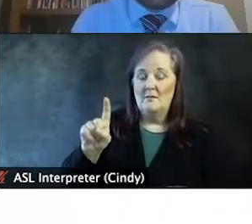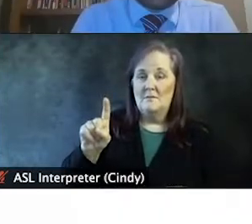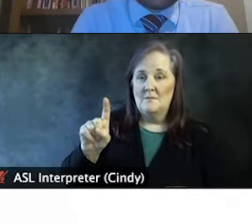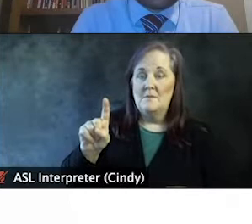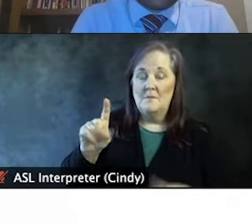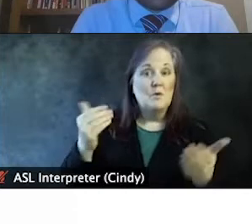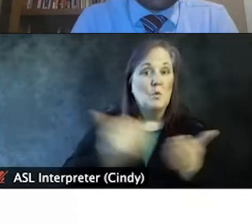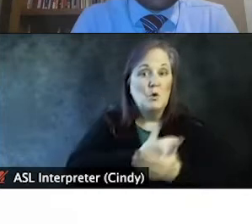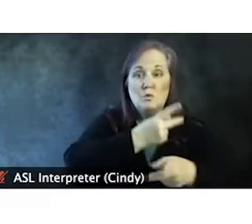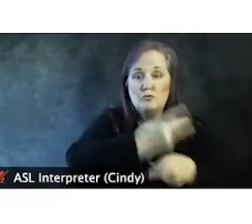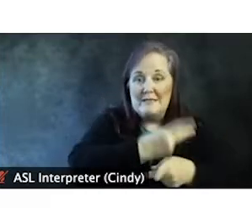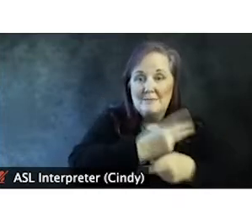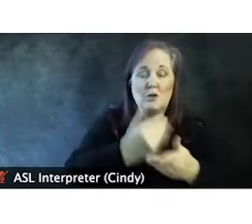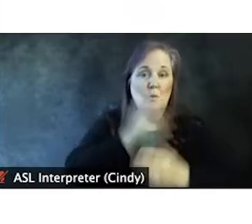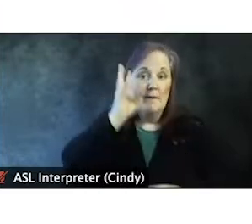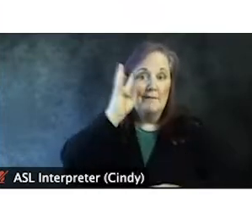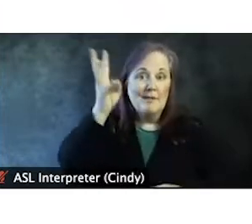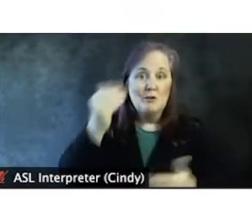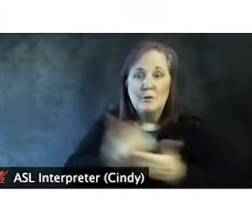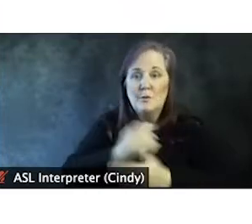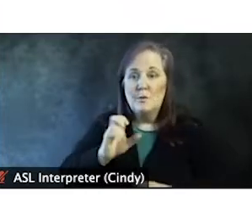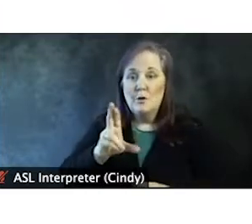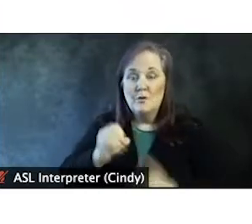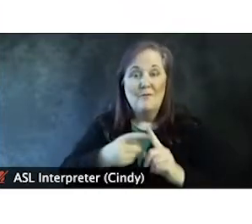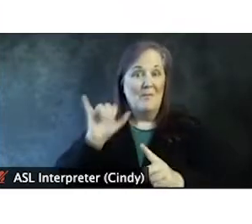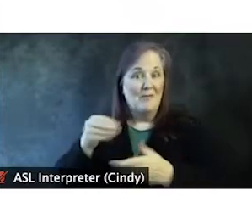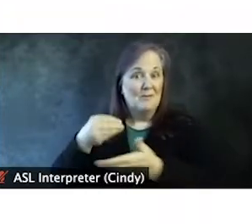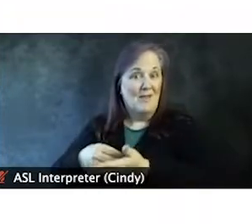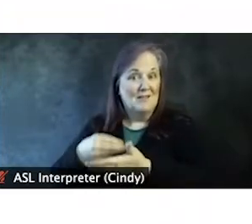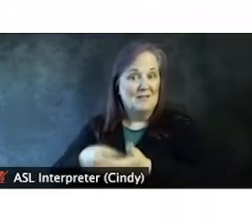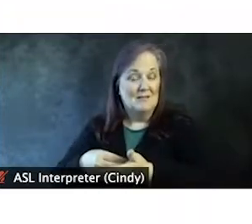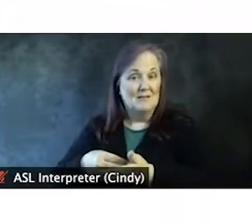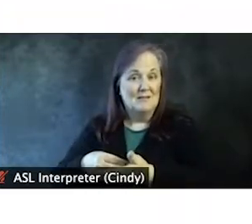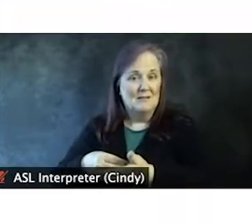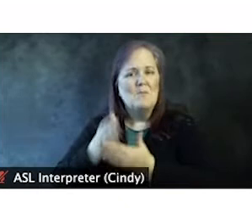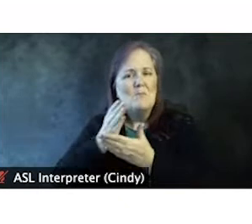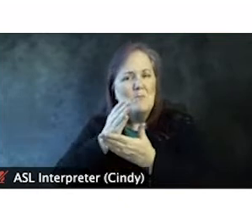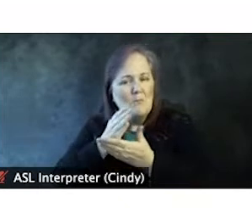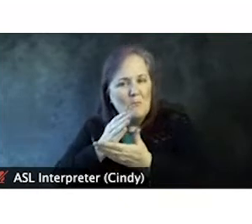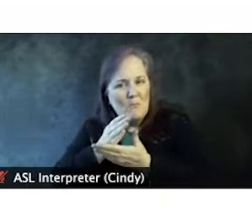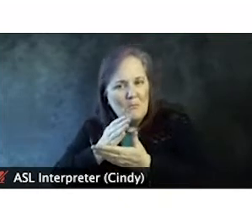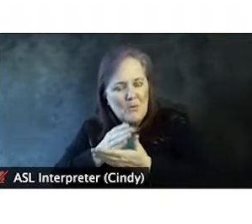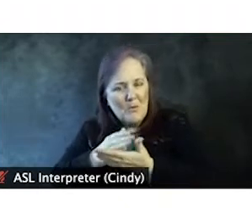Dolby's and several other groups there that funded it. And you can see that this is incredibly lopsided.